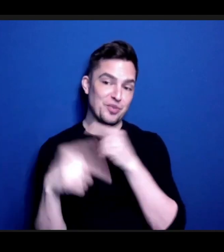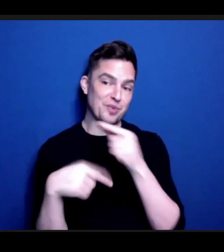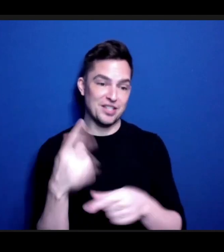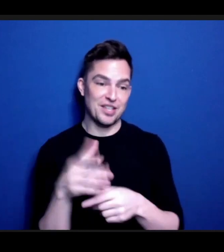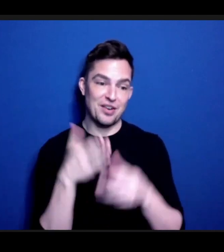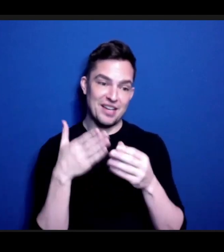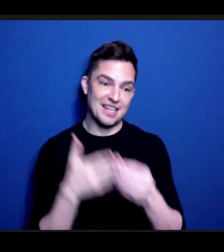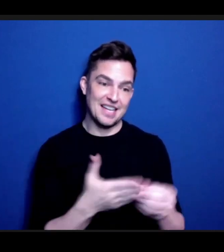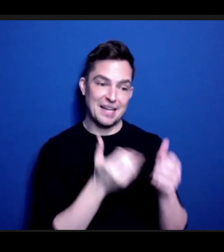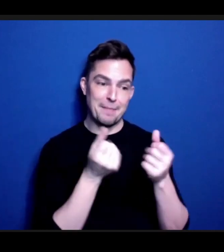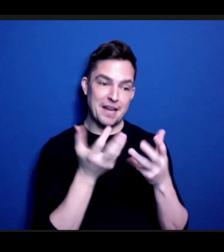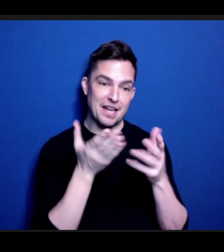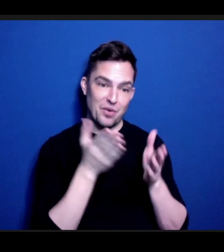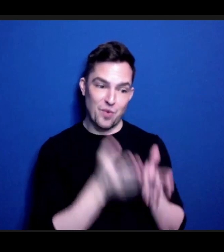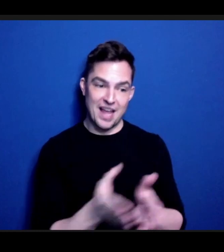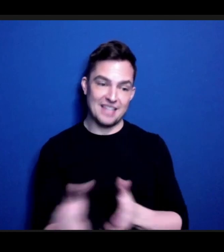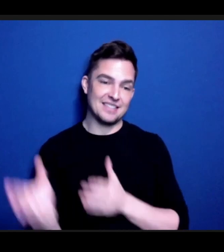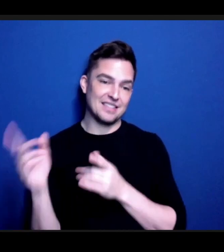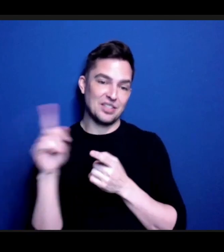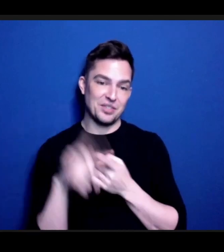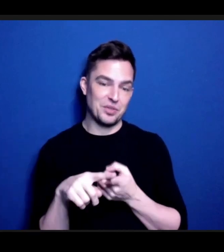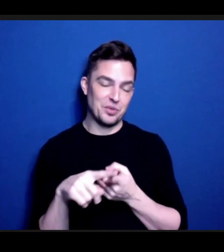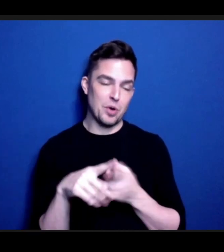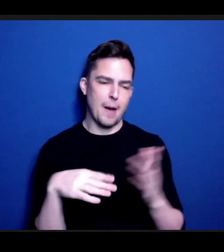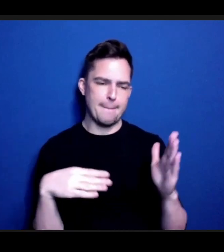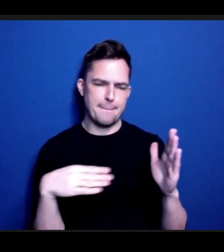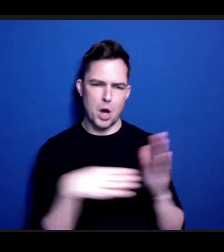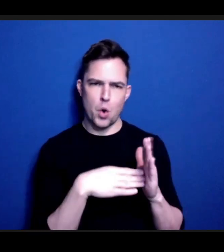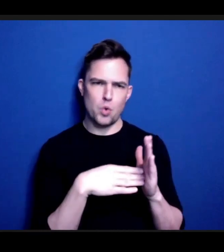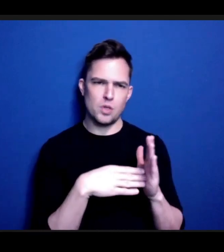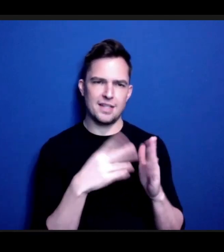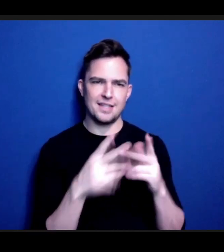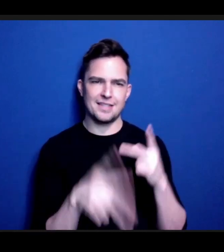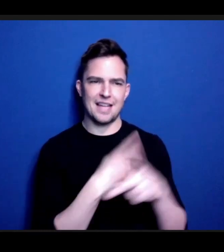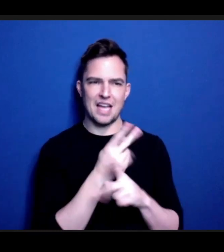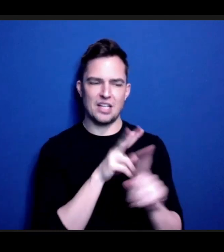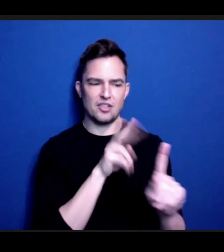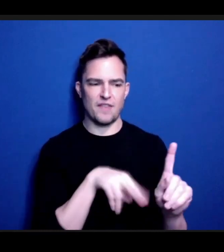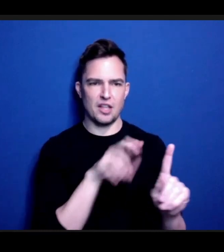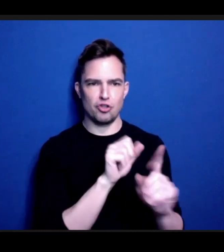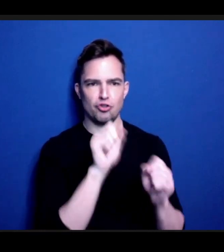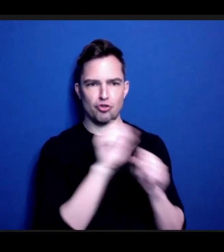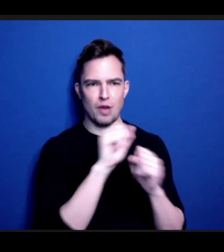ways to oppose this kind of surveillance structure in their places of learning, right? Spaces